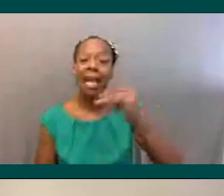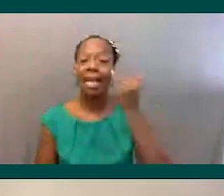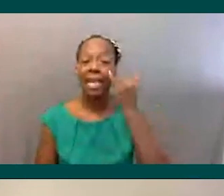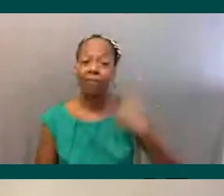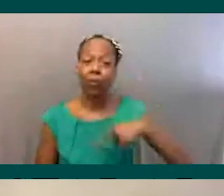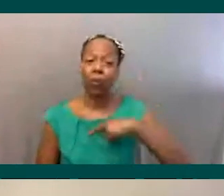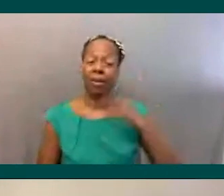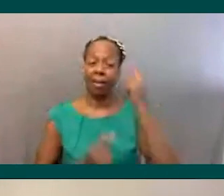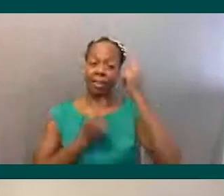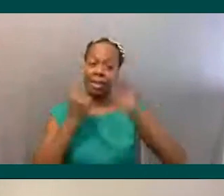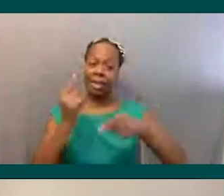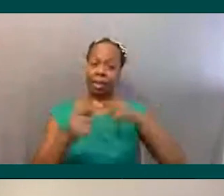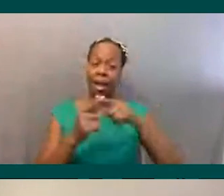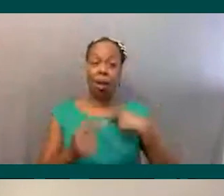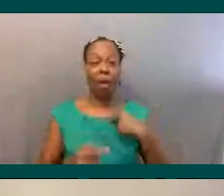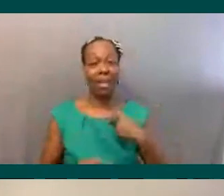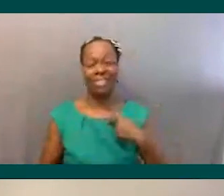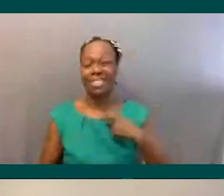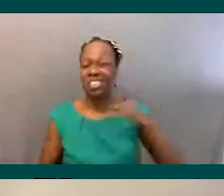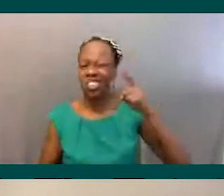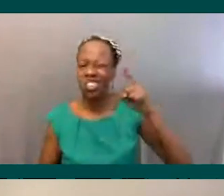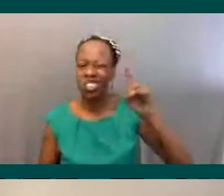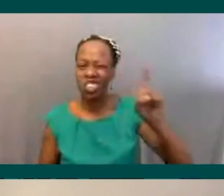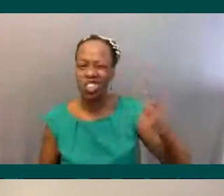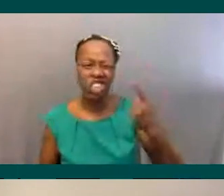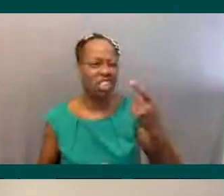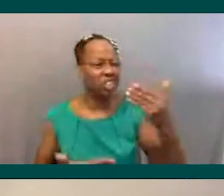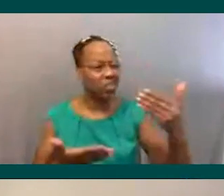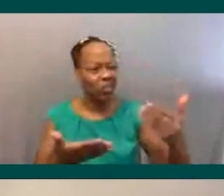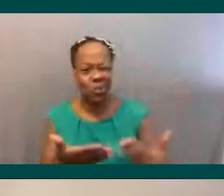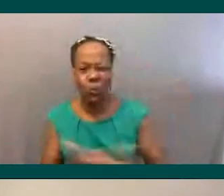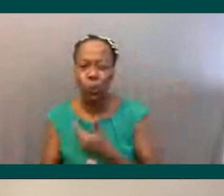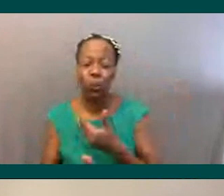okay, you've just got a new diagnosis, what now?